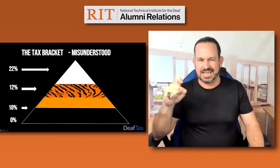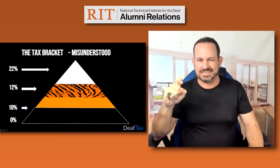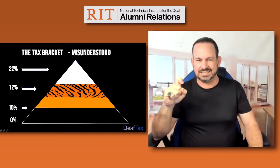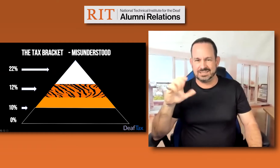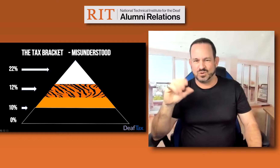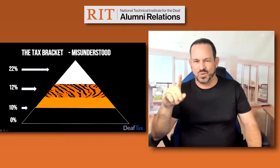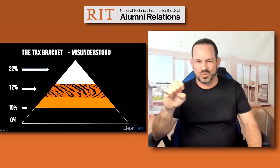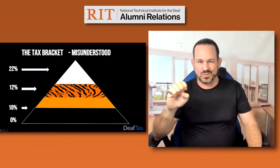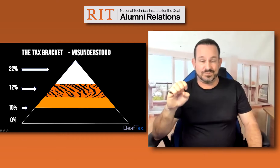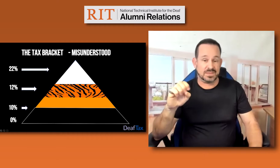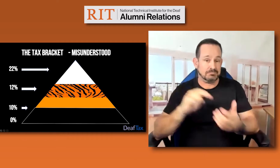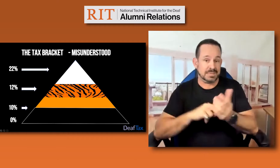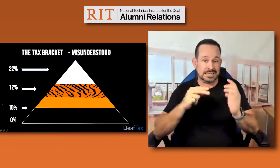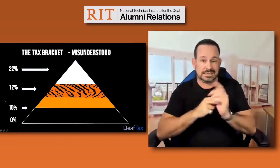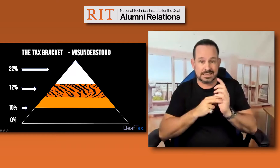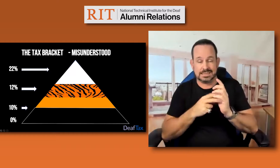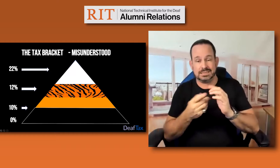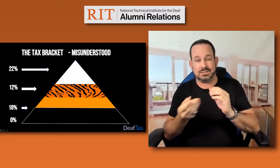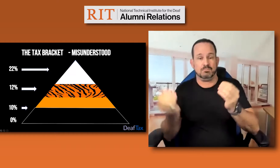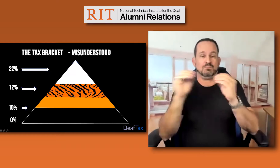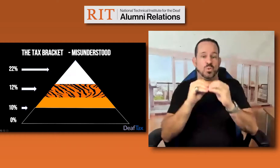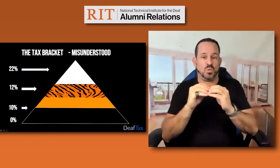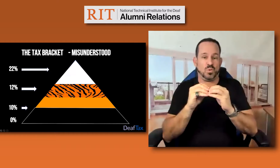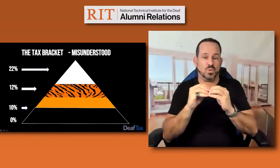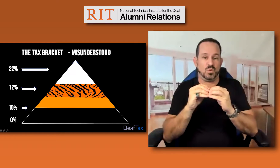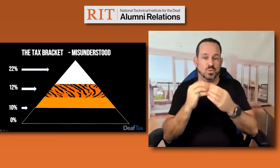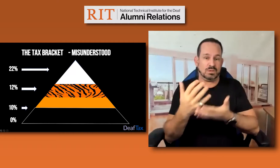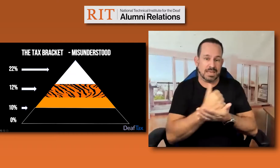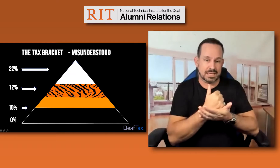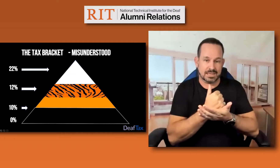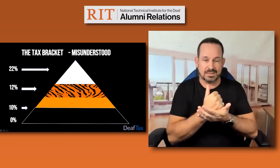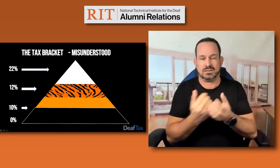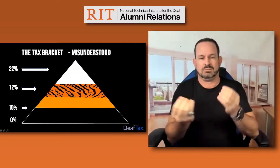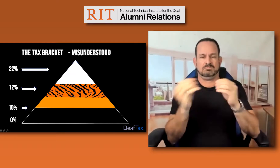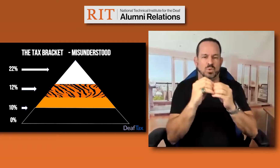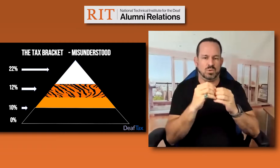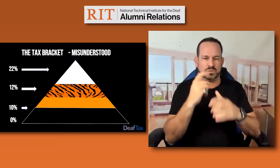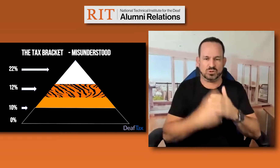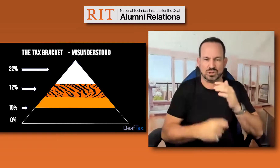The tax code that we follow is referred to as the progressive tax code, which means